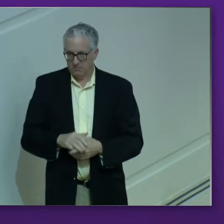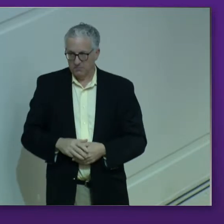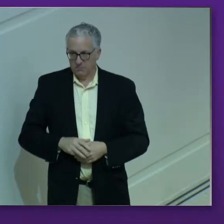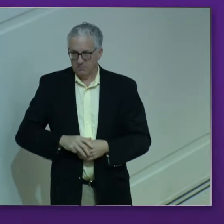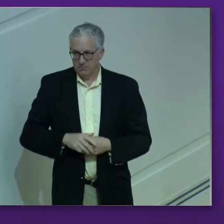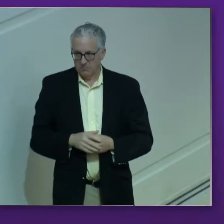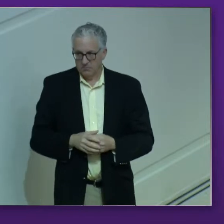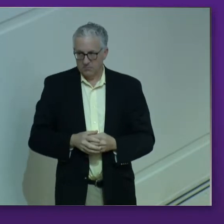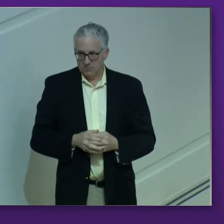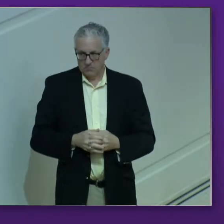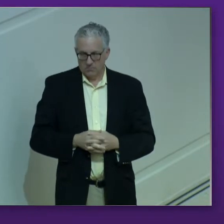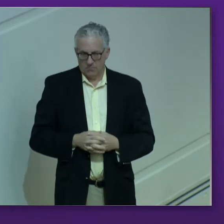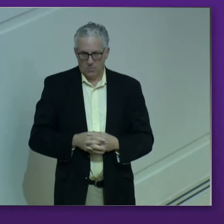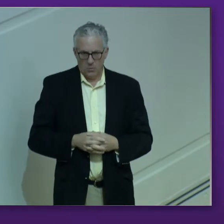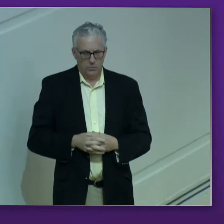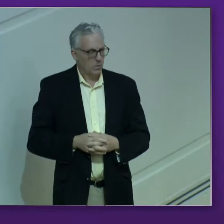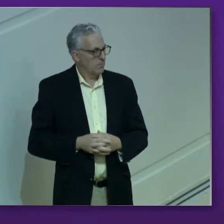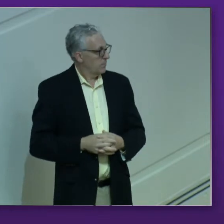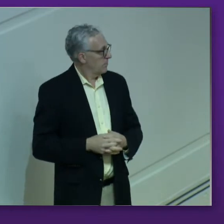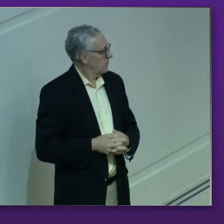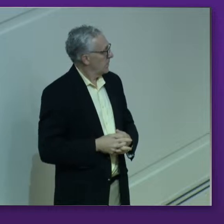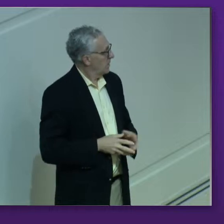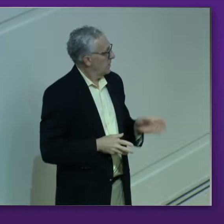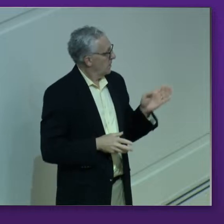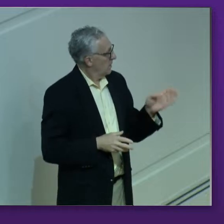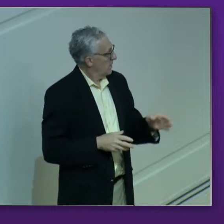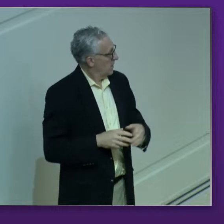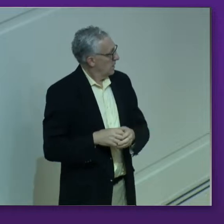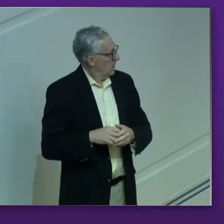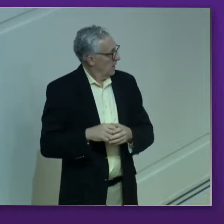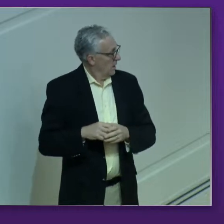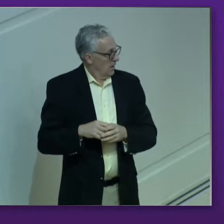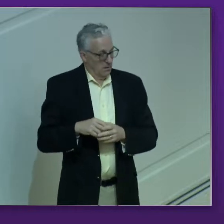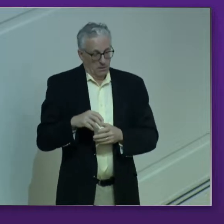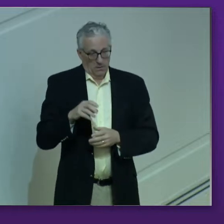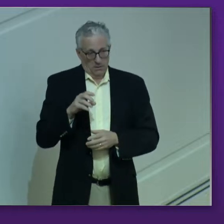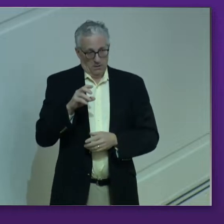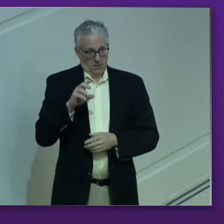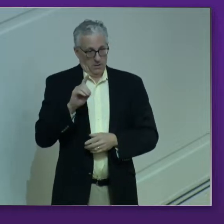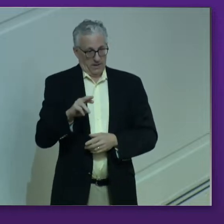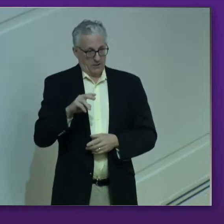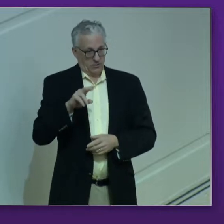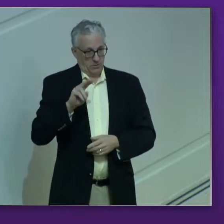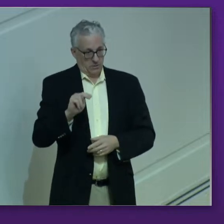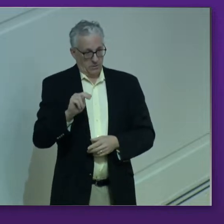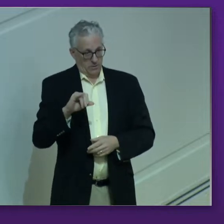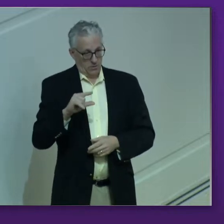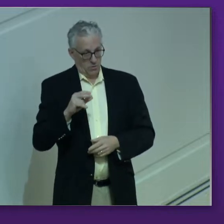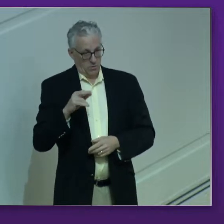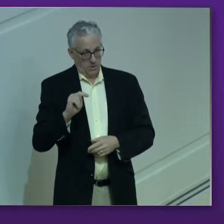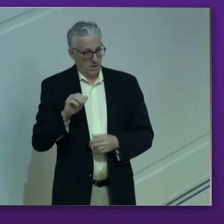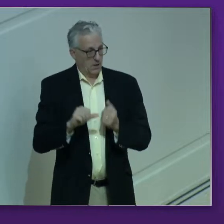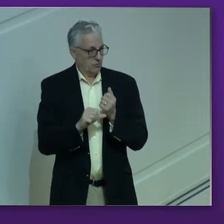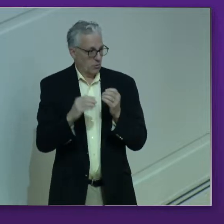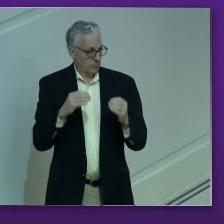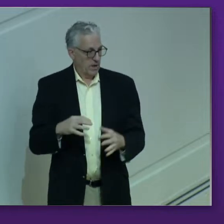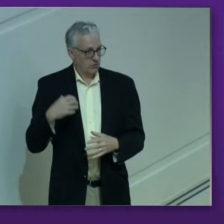DISCIPLINED FELLOW FOR THE QUANTITATIVE REASONING. DR. HOLLIS ALSO HAS EXTENSIVE